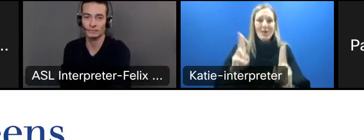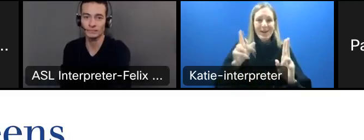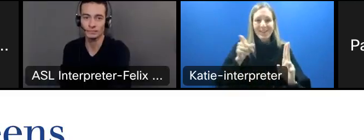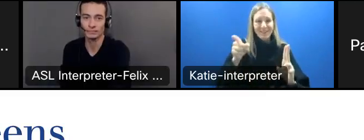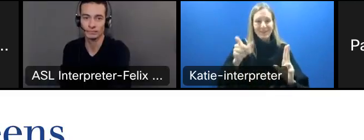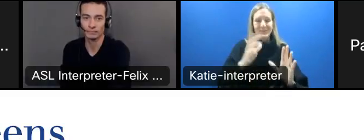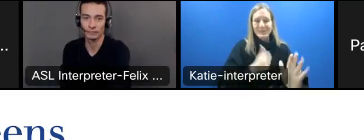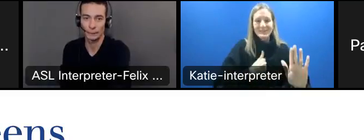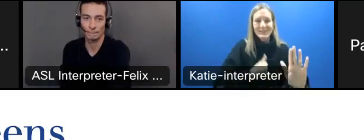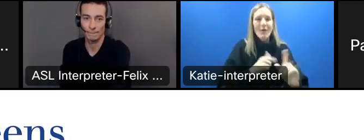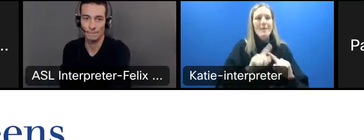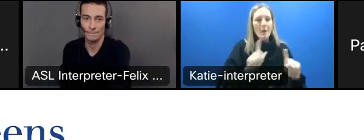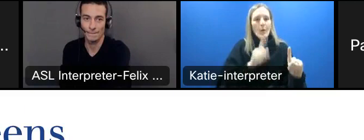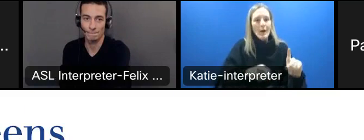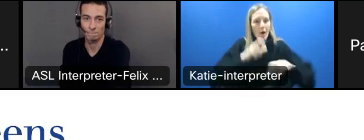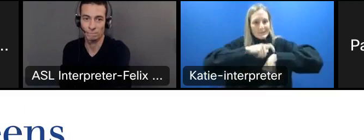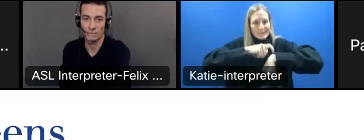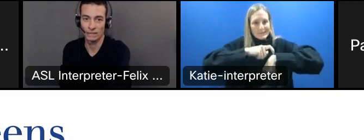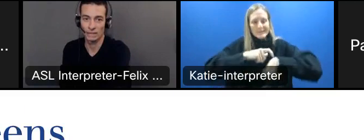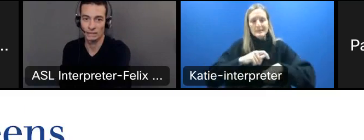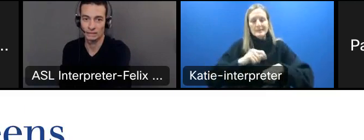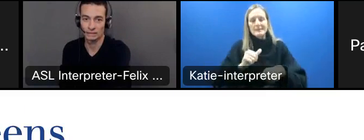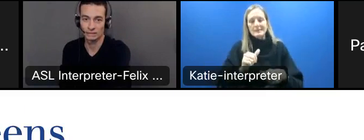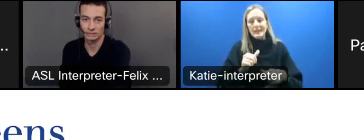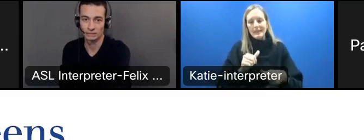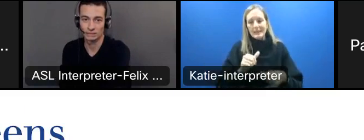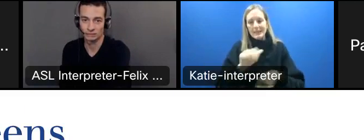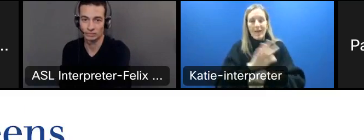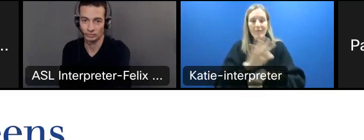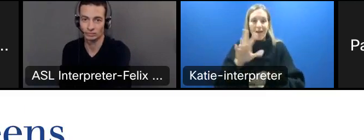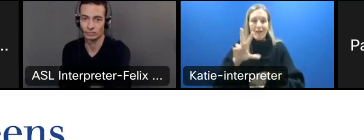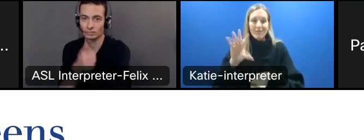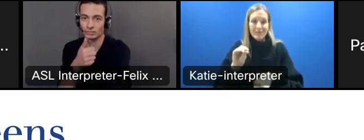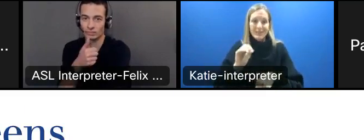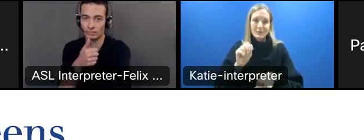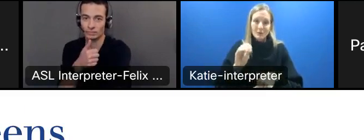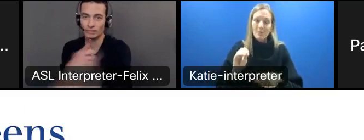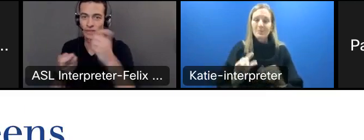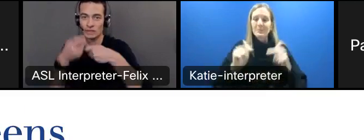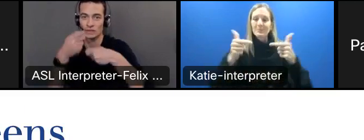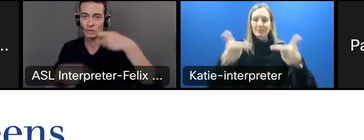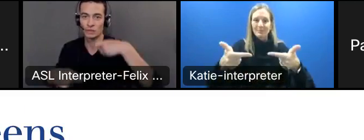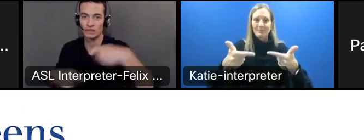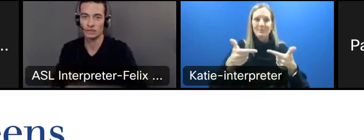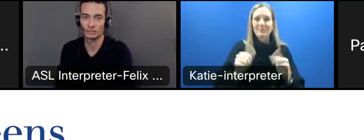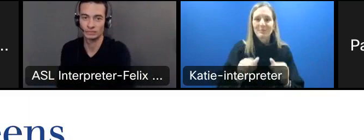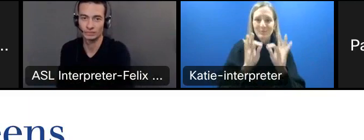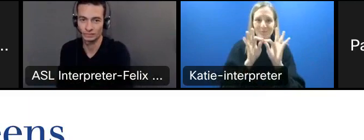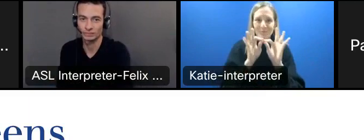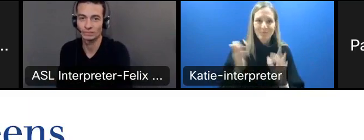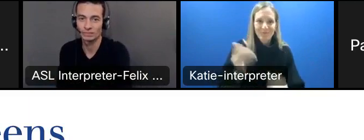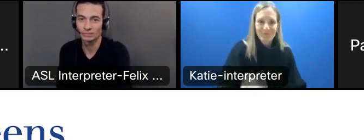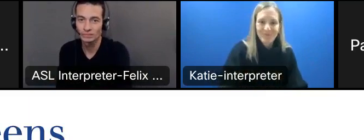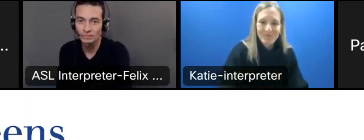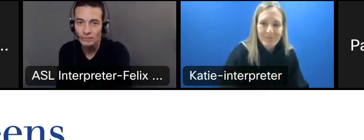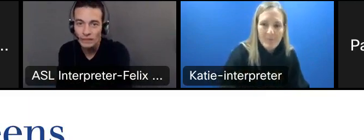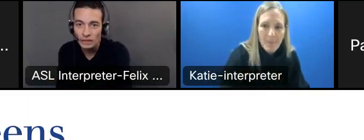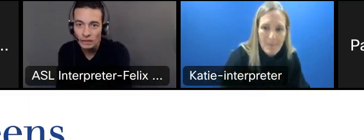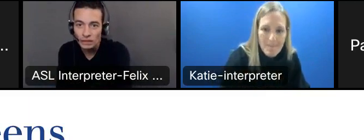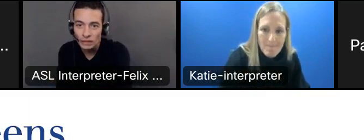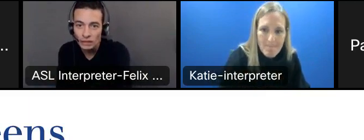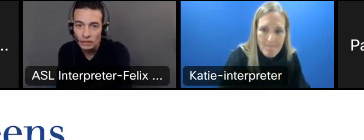But we are now at 10 minutes of 6. okay, thank you. Very much. I have no questions. Is there any other board members have questions that miss James Nesbit at all?